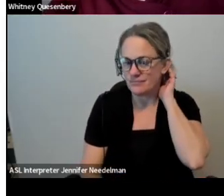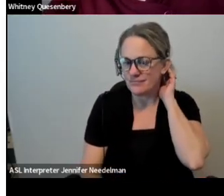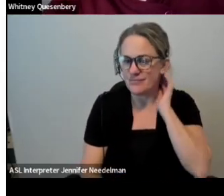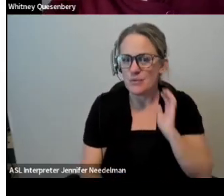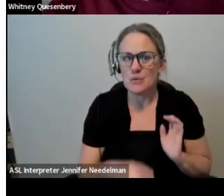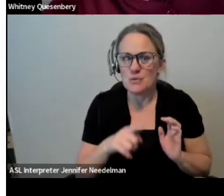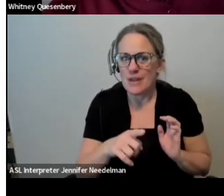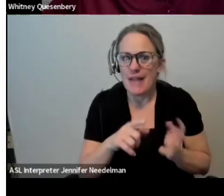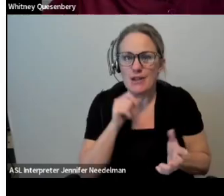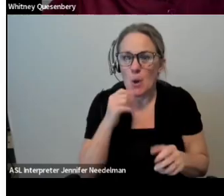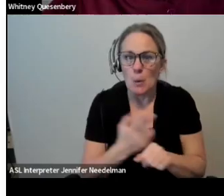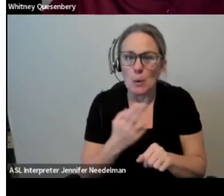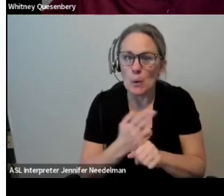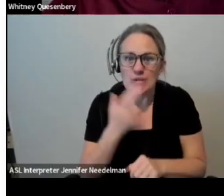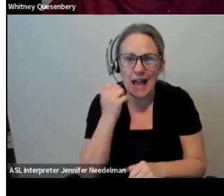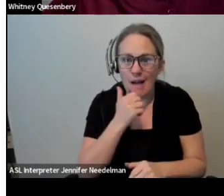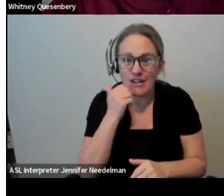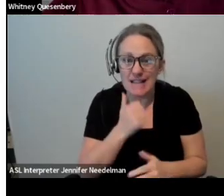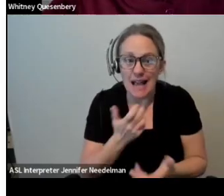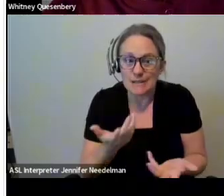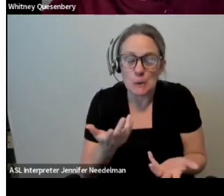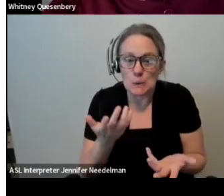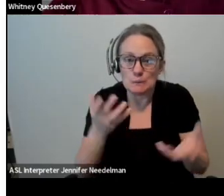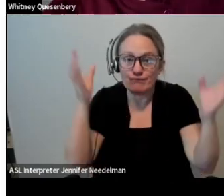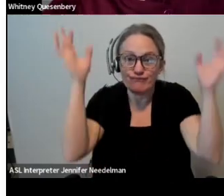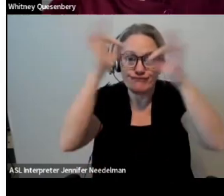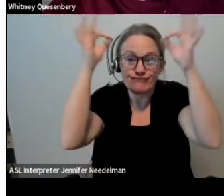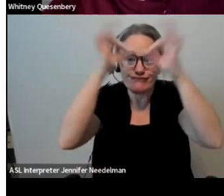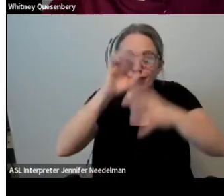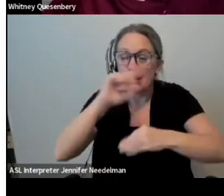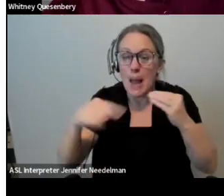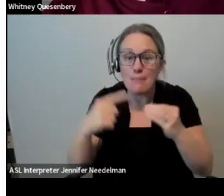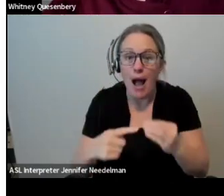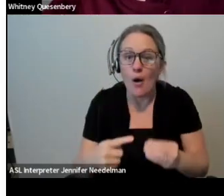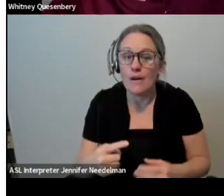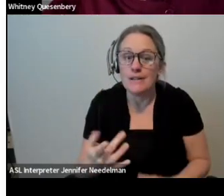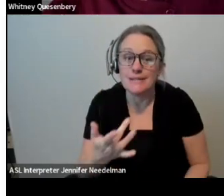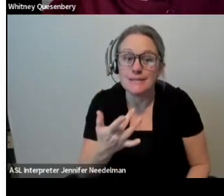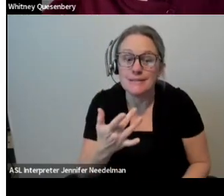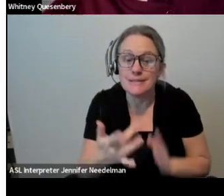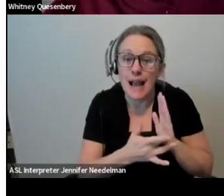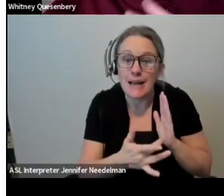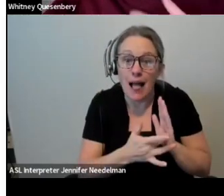to use them or maybe they're getting to be technology nerds because of their grandchildren, right?